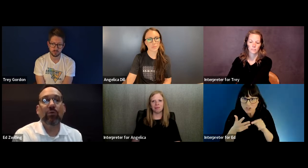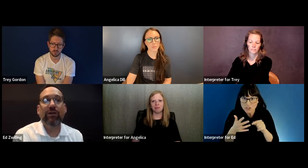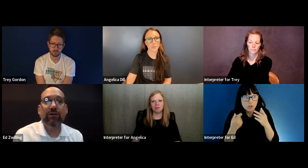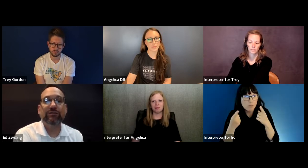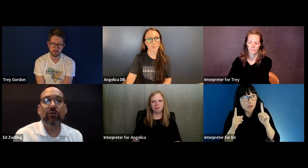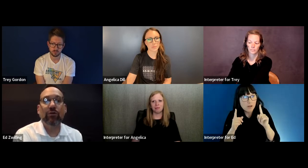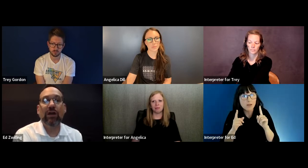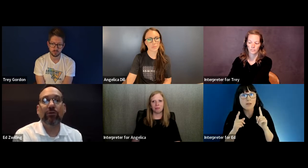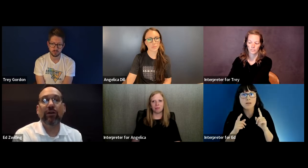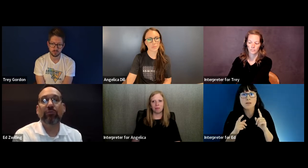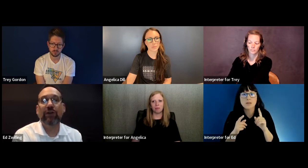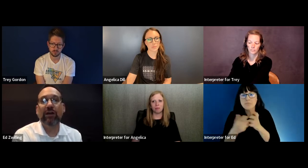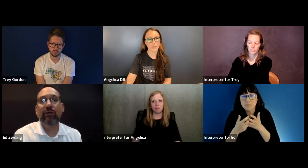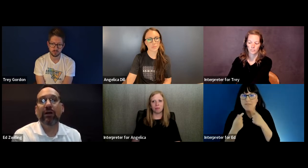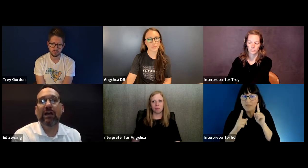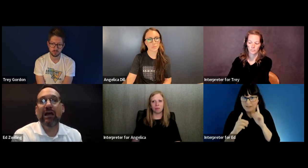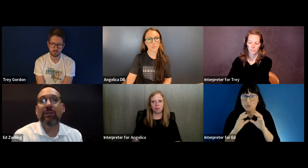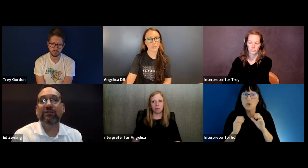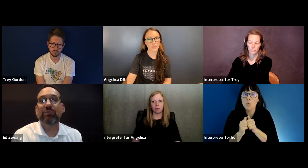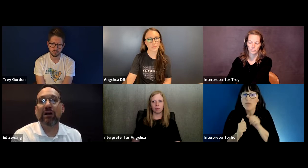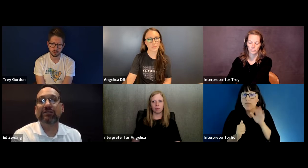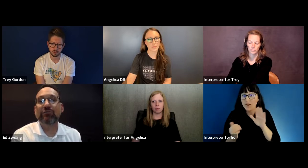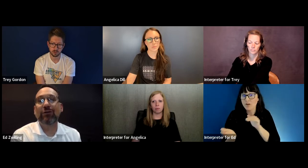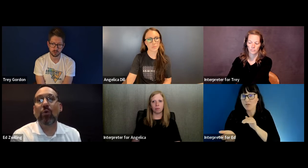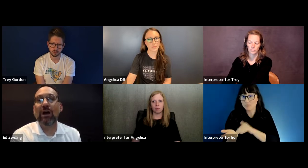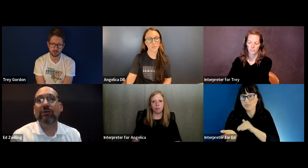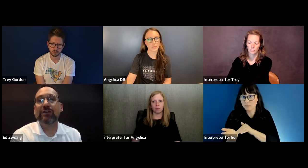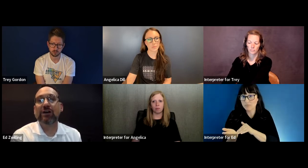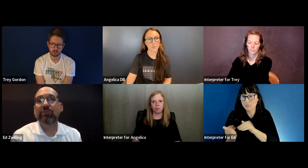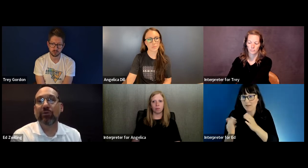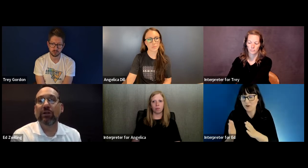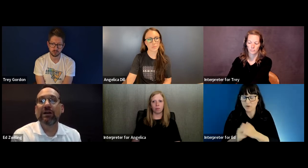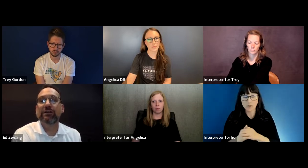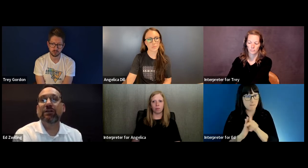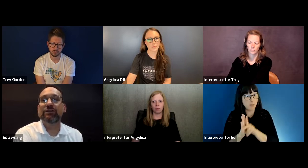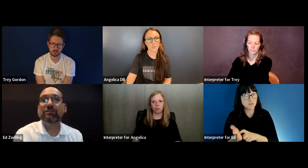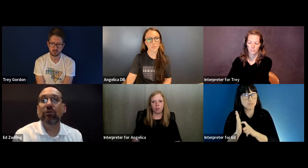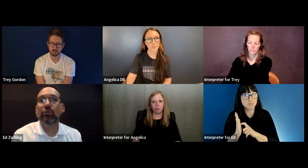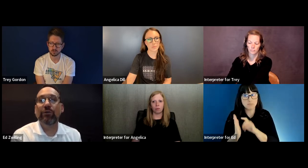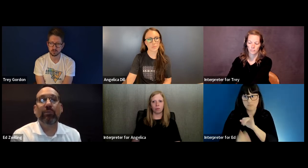with his or her health care provider and this policy requires hospital to consult with the